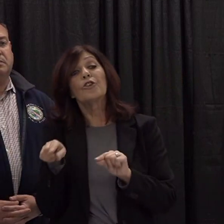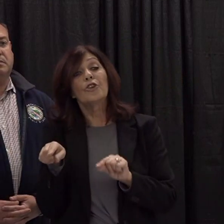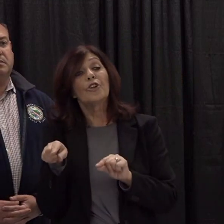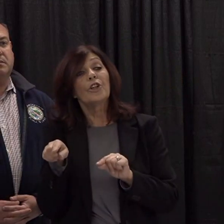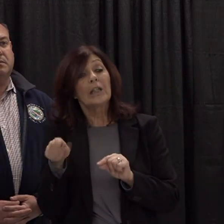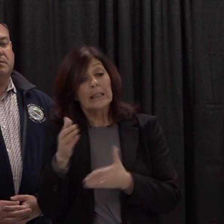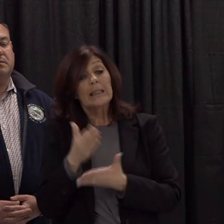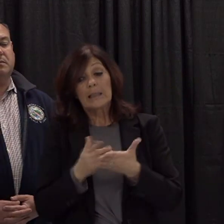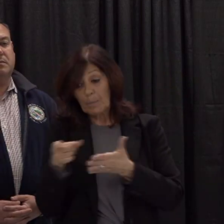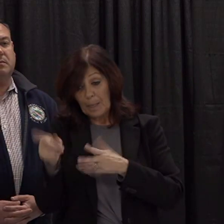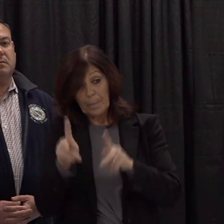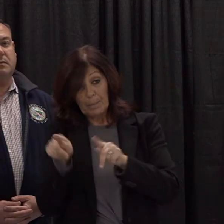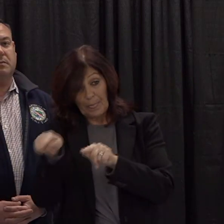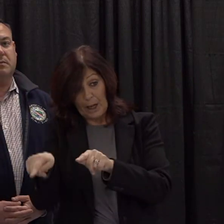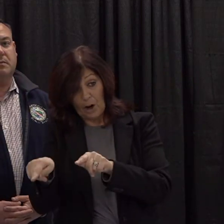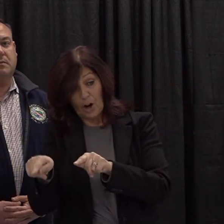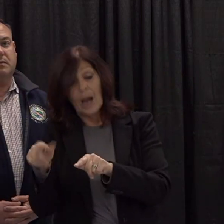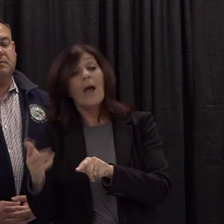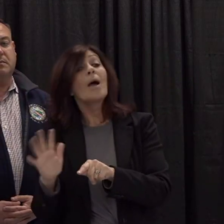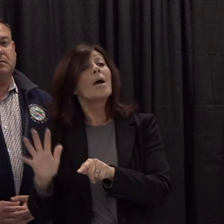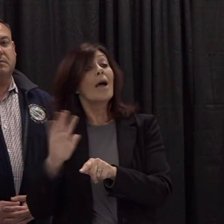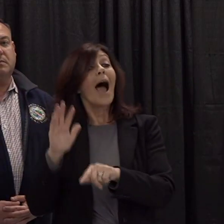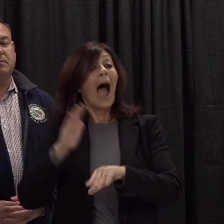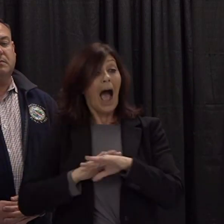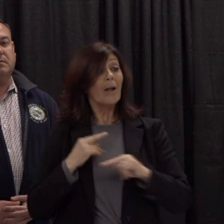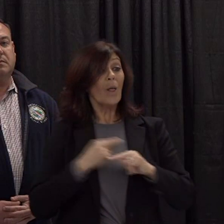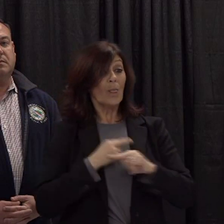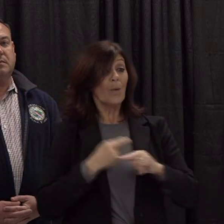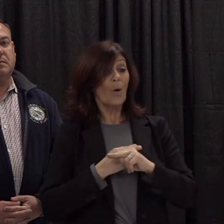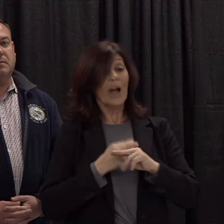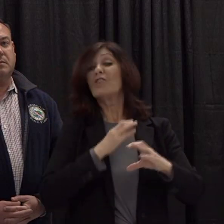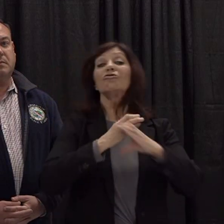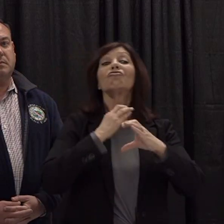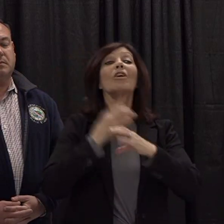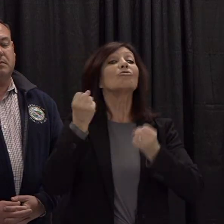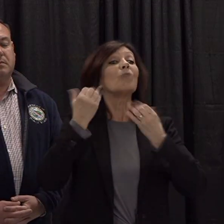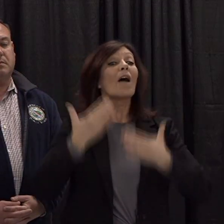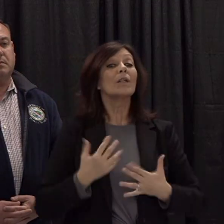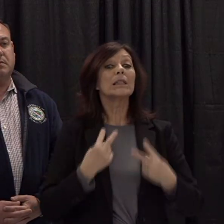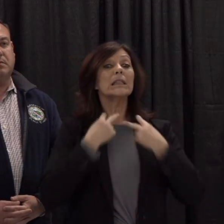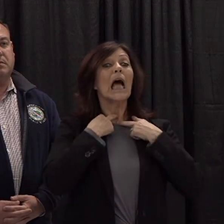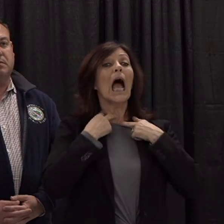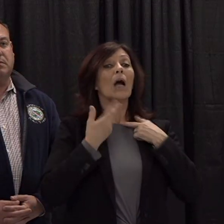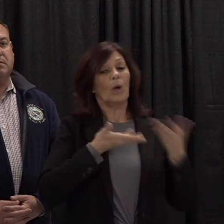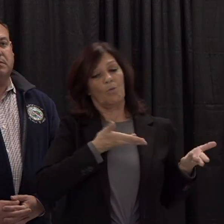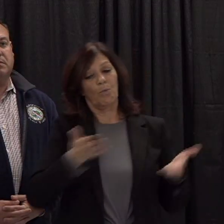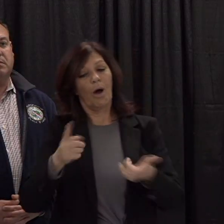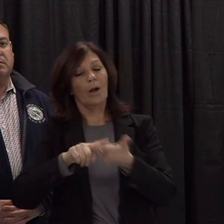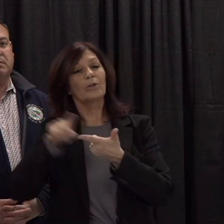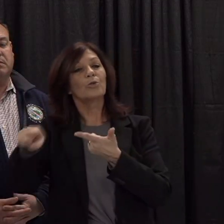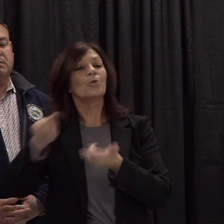Were people who were on the Throughway tractor trailer drivers as well as just regular individuals driving?